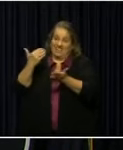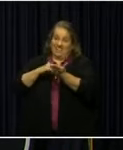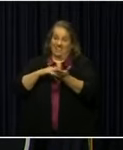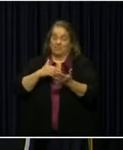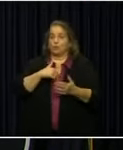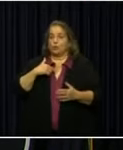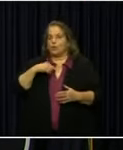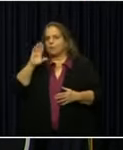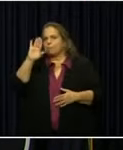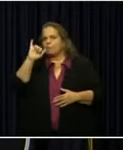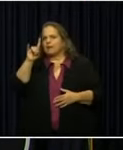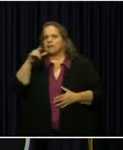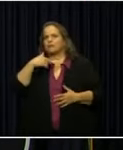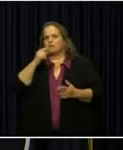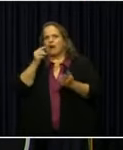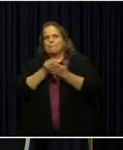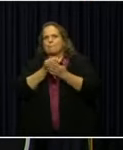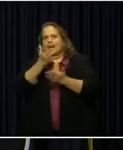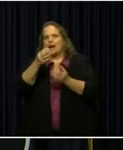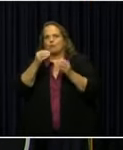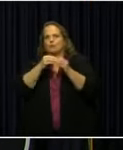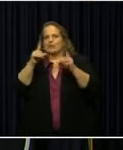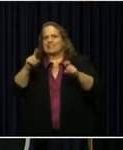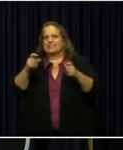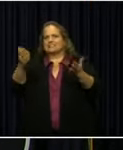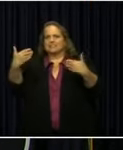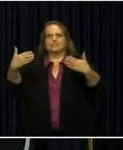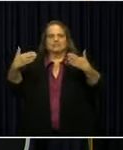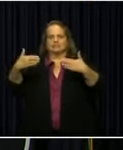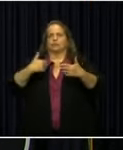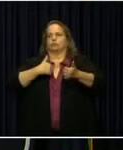LIFE HAS BEEN TRYING TO BUY PPE